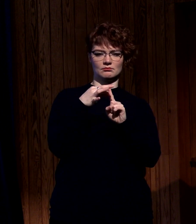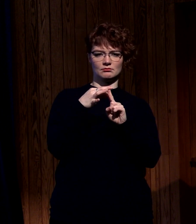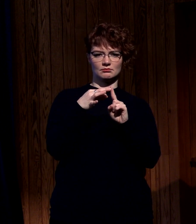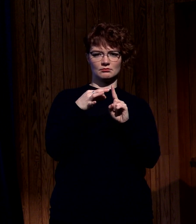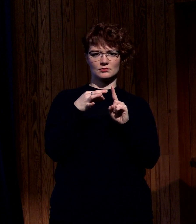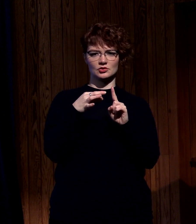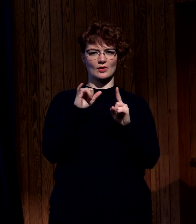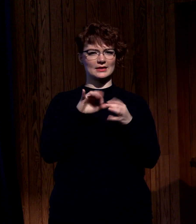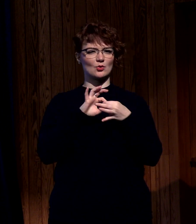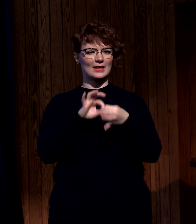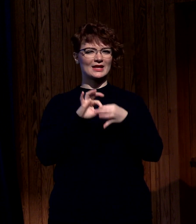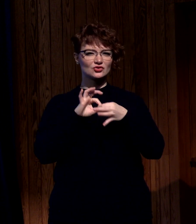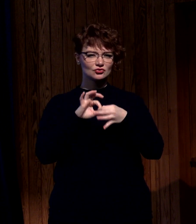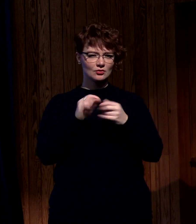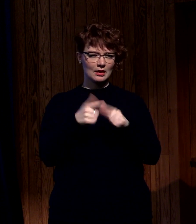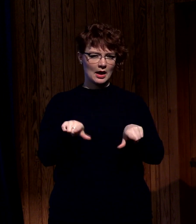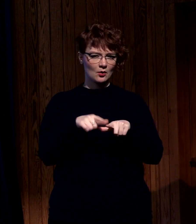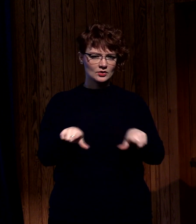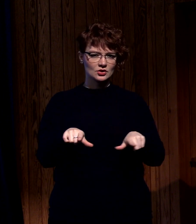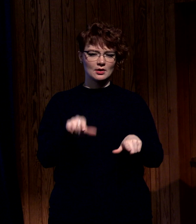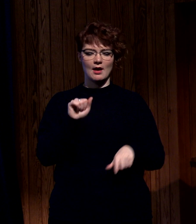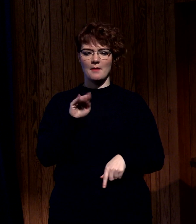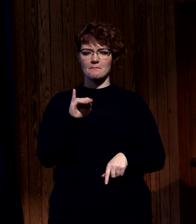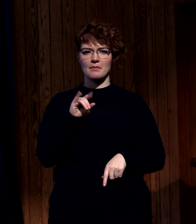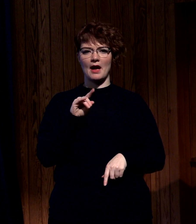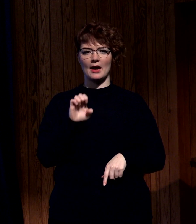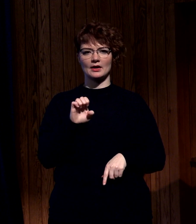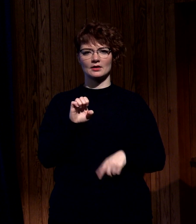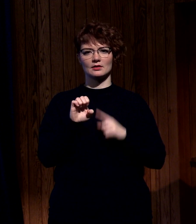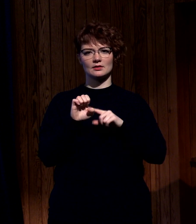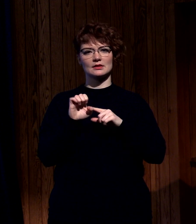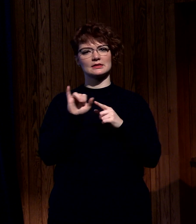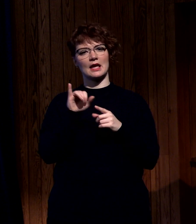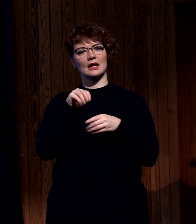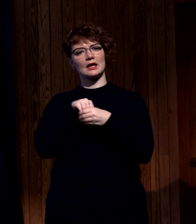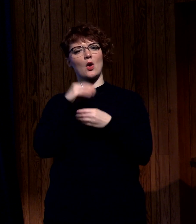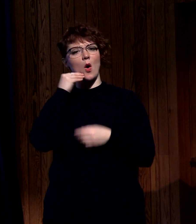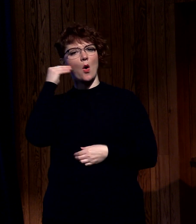of that the language of abiding is that of a home, a dwelling a